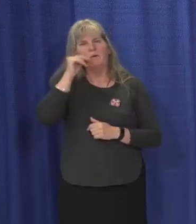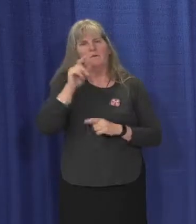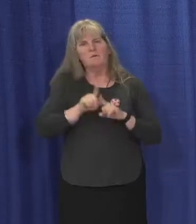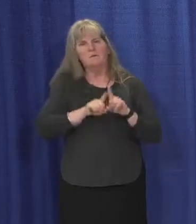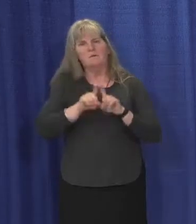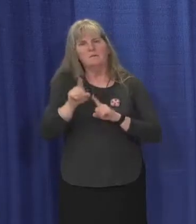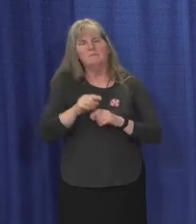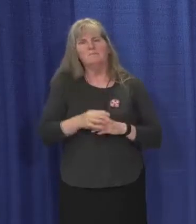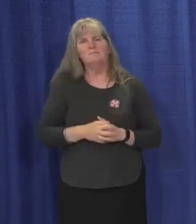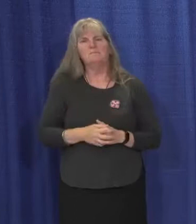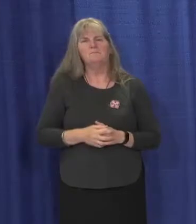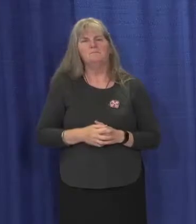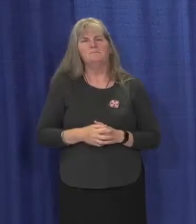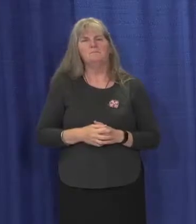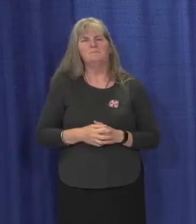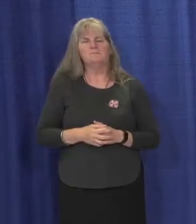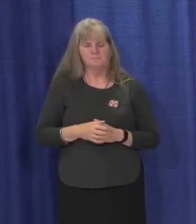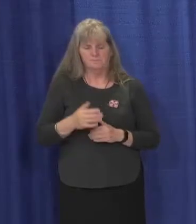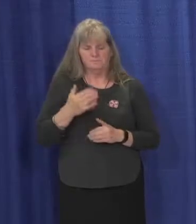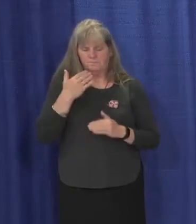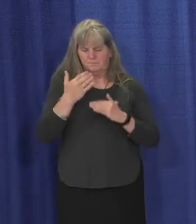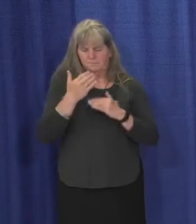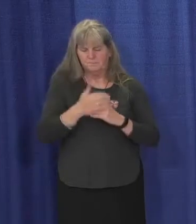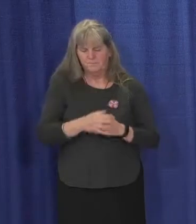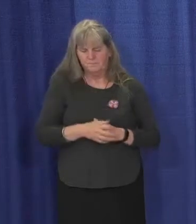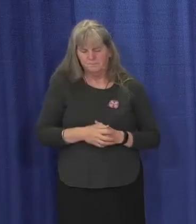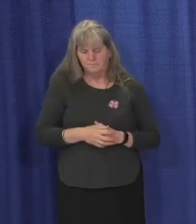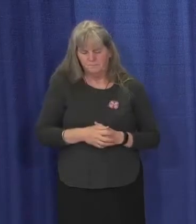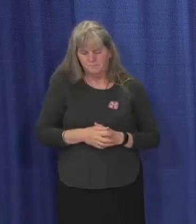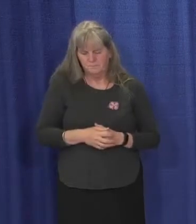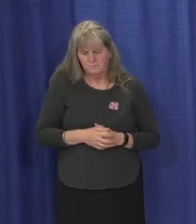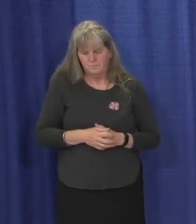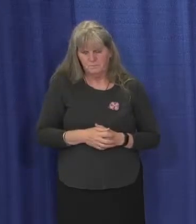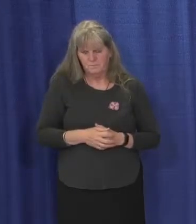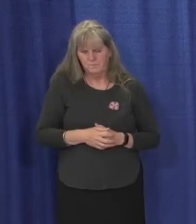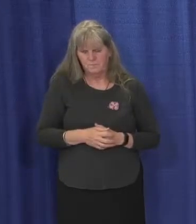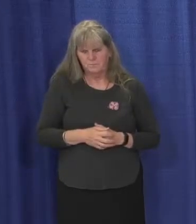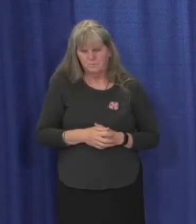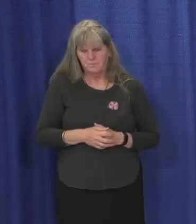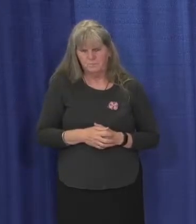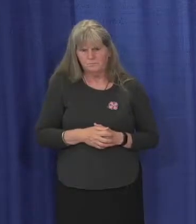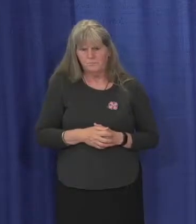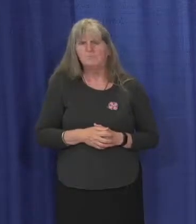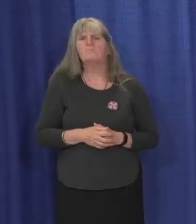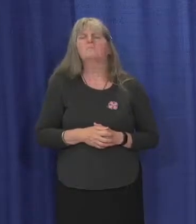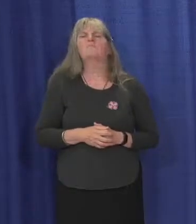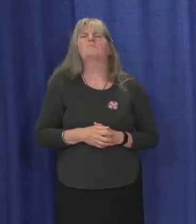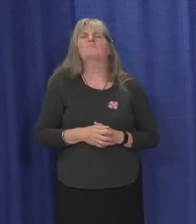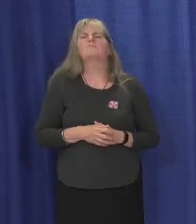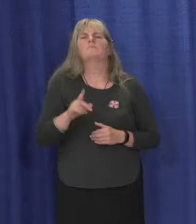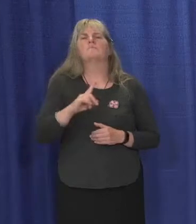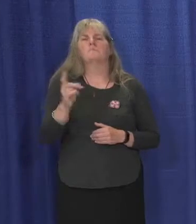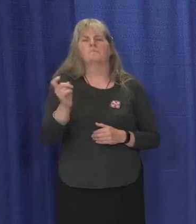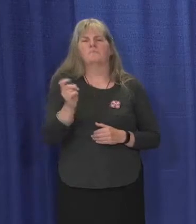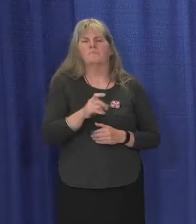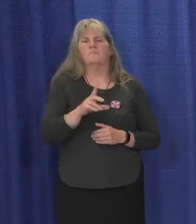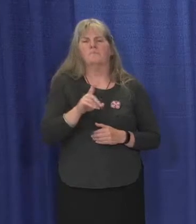Tim from the Whitehorse star. Reporter: Good mourning thank you. The first questions for Doctor